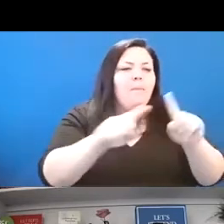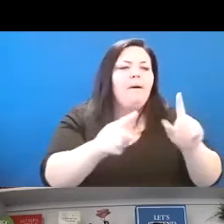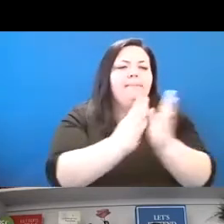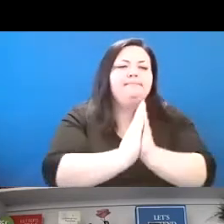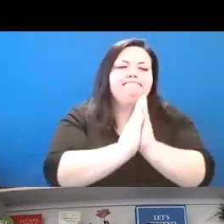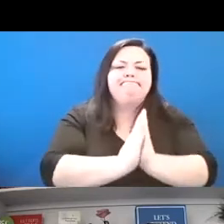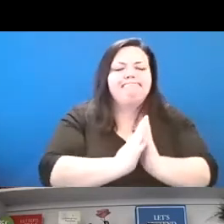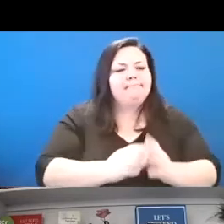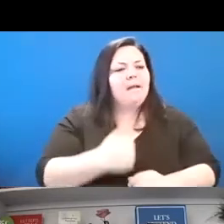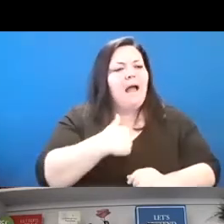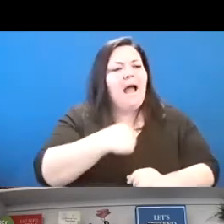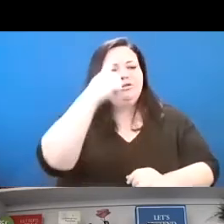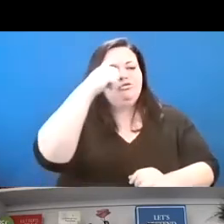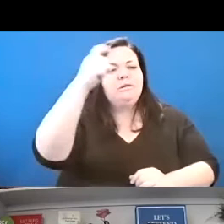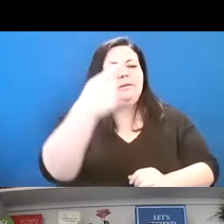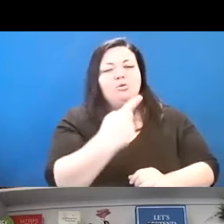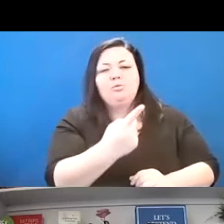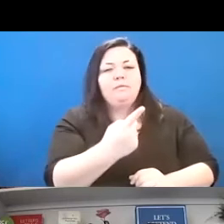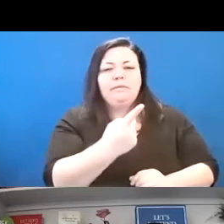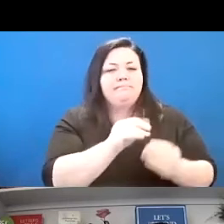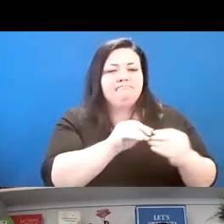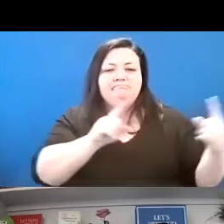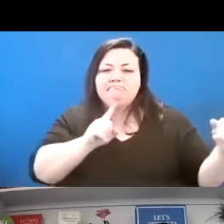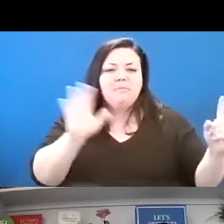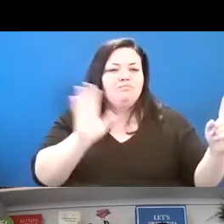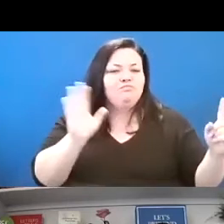I dream that you and I don’t move. What gives the night its name?